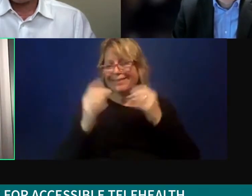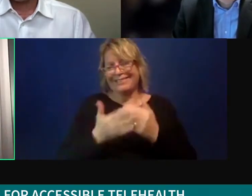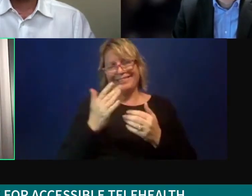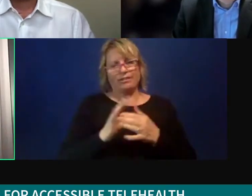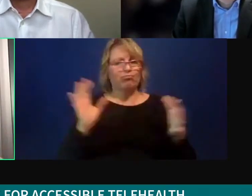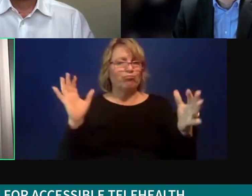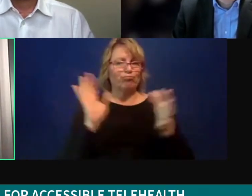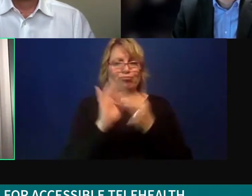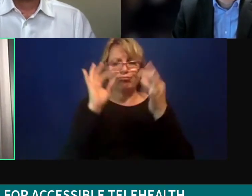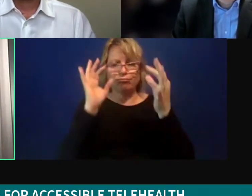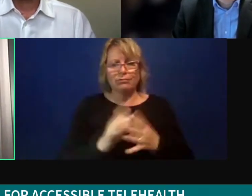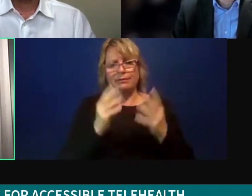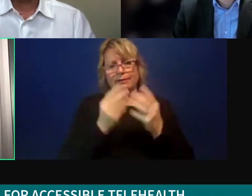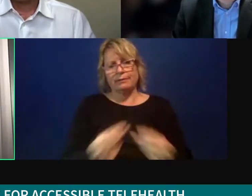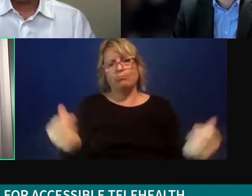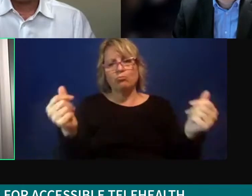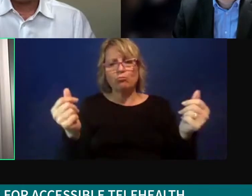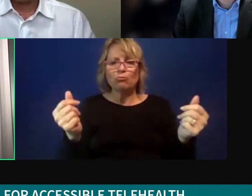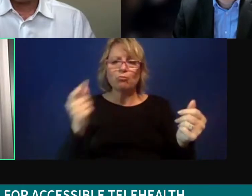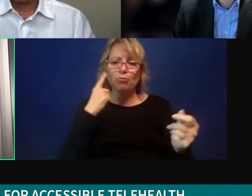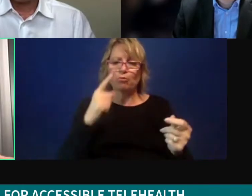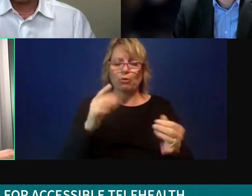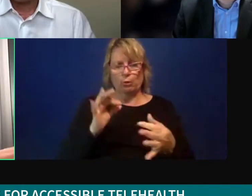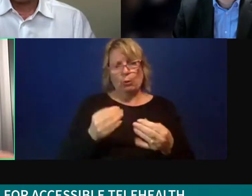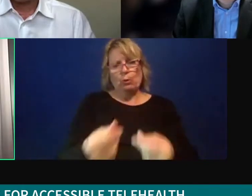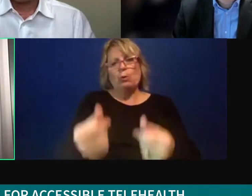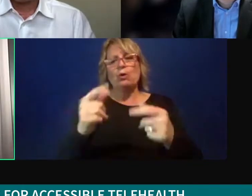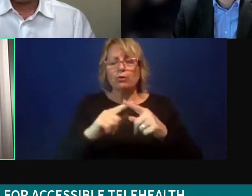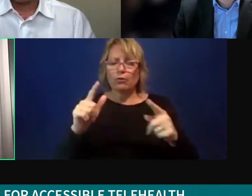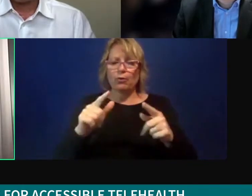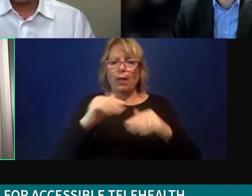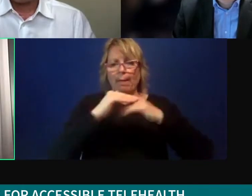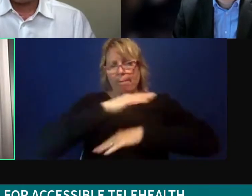seamless connectivity to our platform. So whoever is developing on the platform,